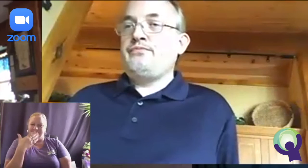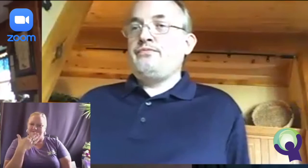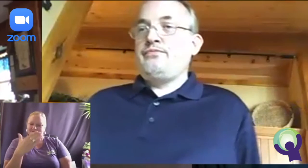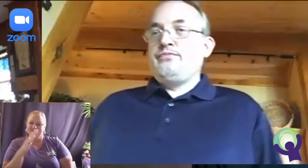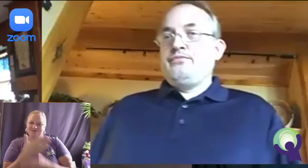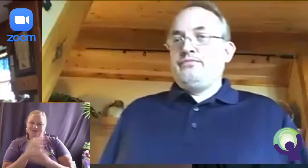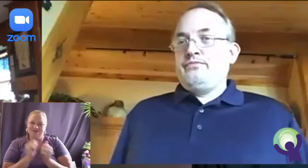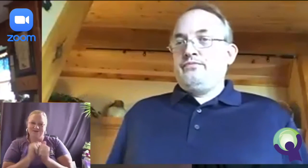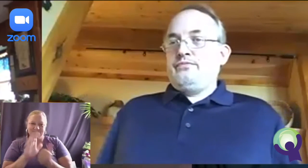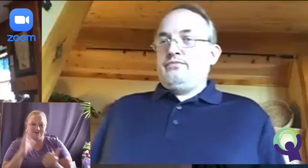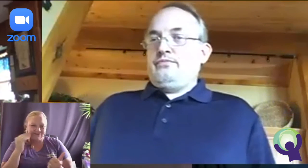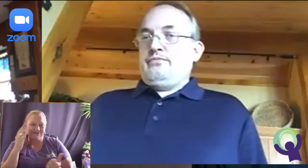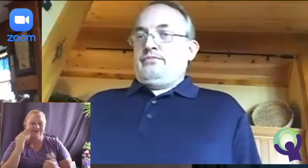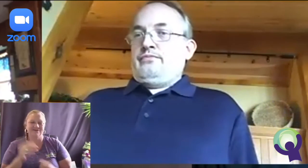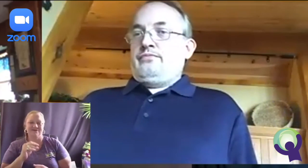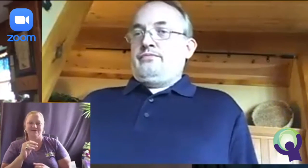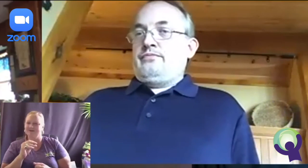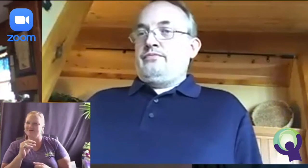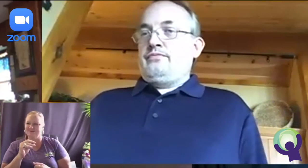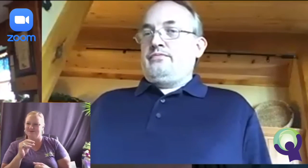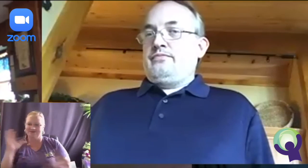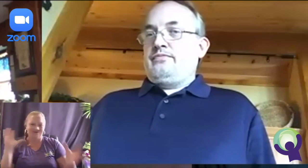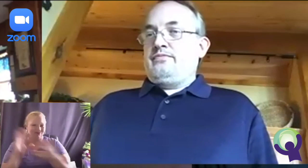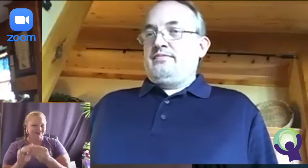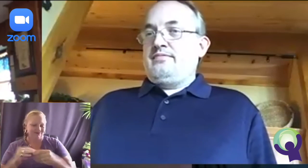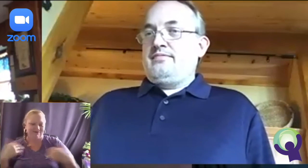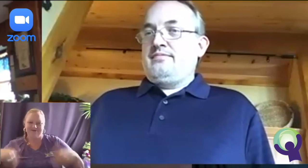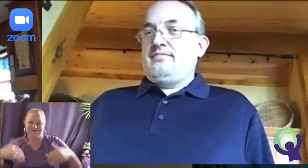Marcy Jo: Well, thank you so very much for sharing your experiences with us today and